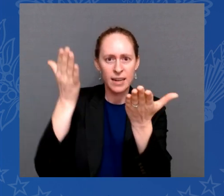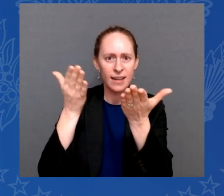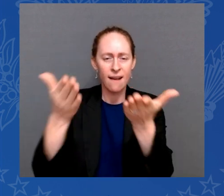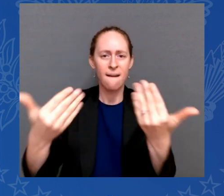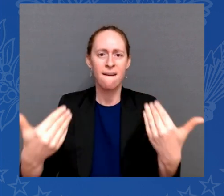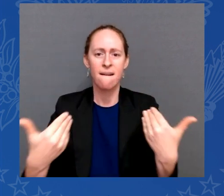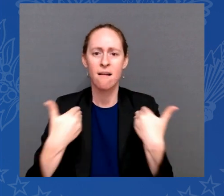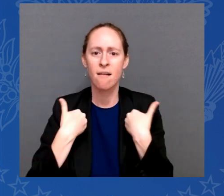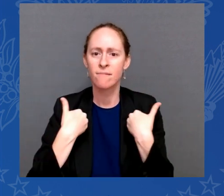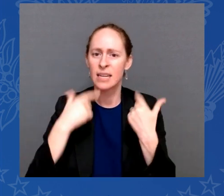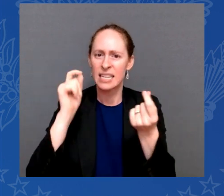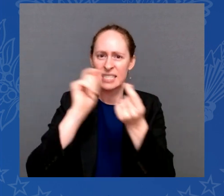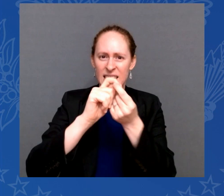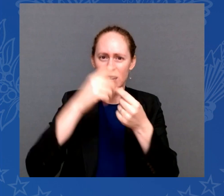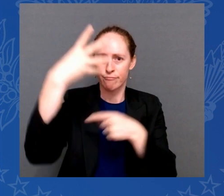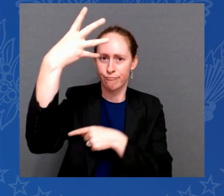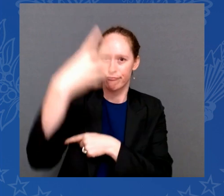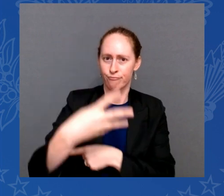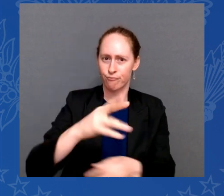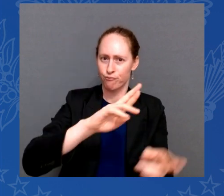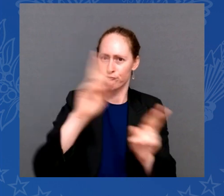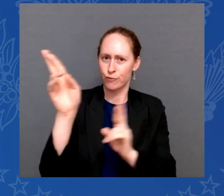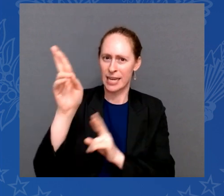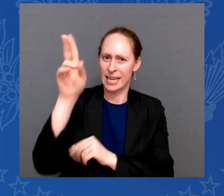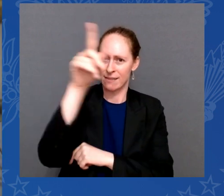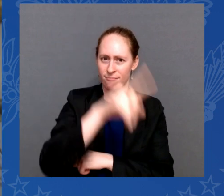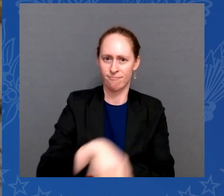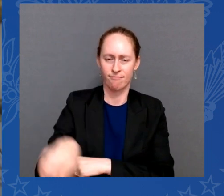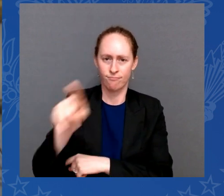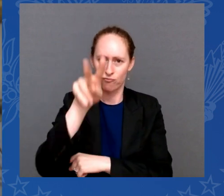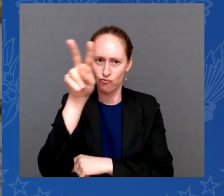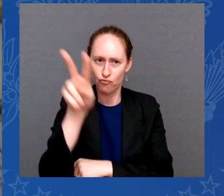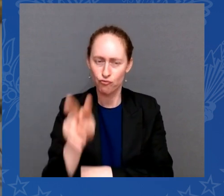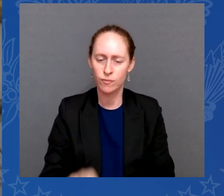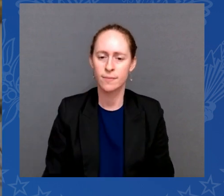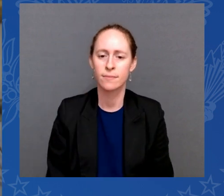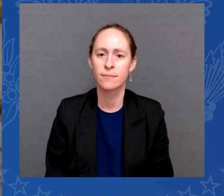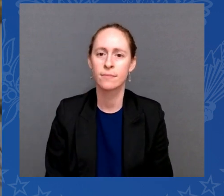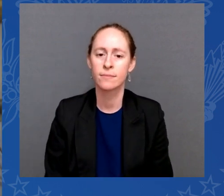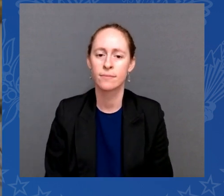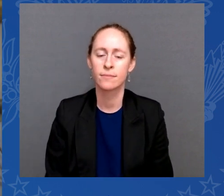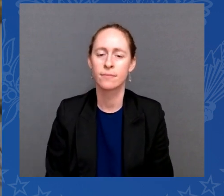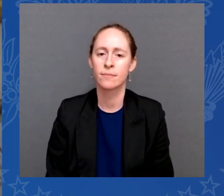We've gone on to protect patient privacy interests and to protect patients and providers